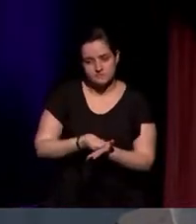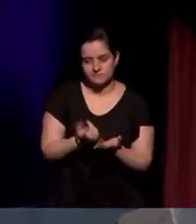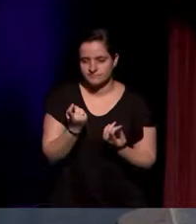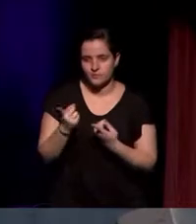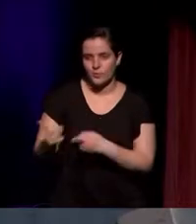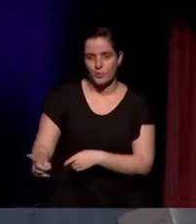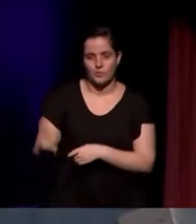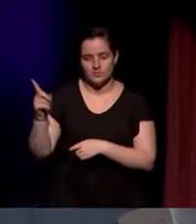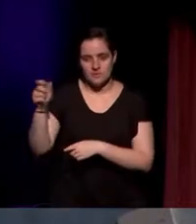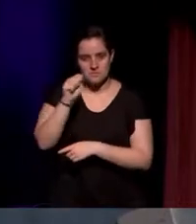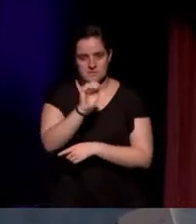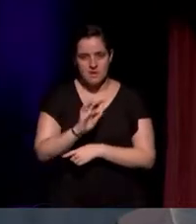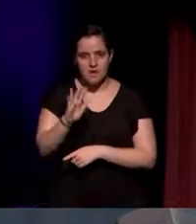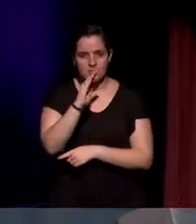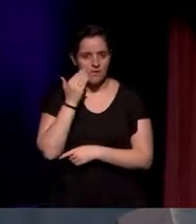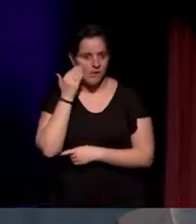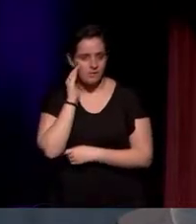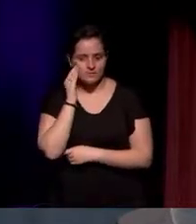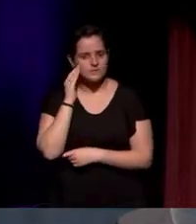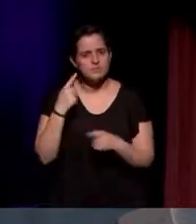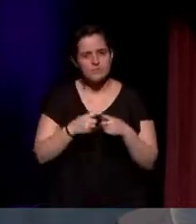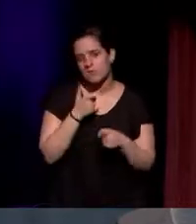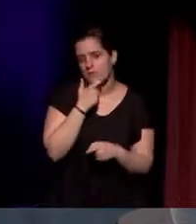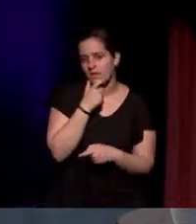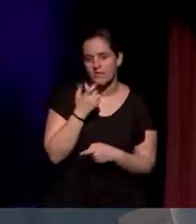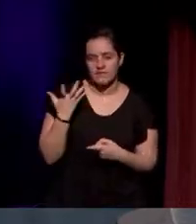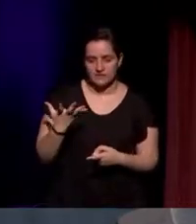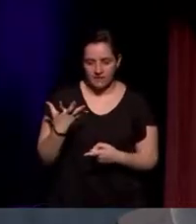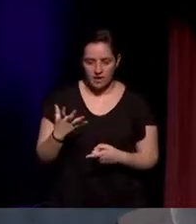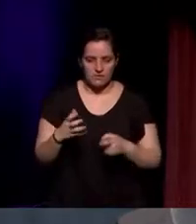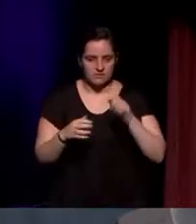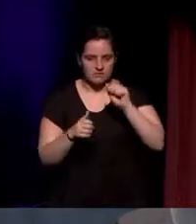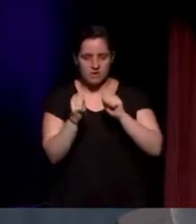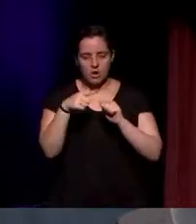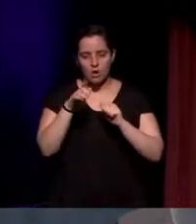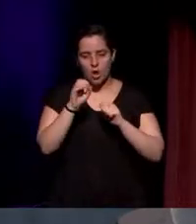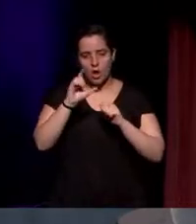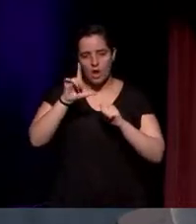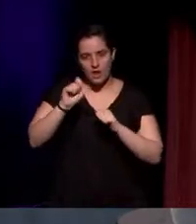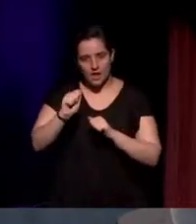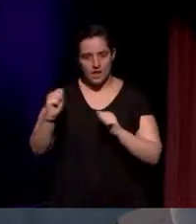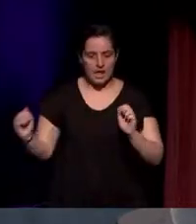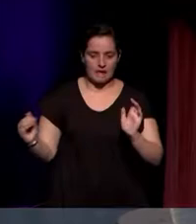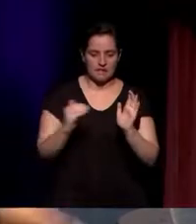because England wanted to occupy from Angola to Mozambique.